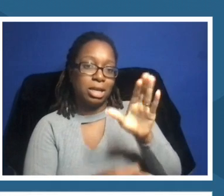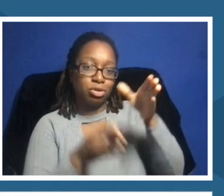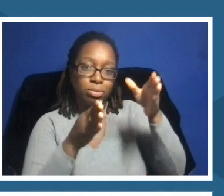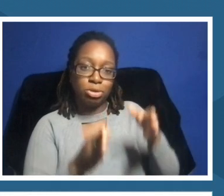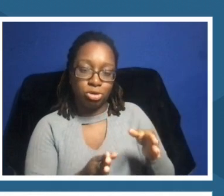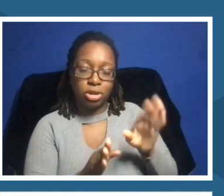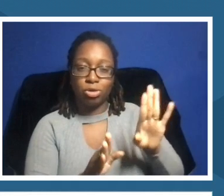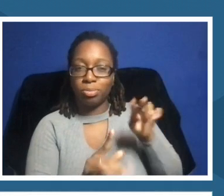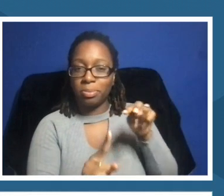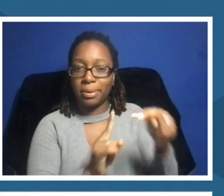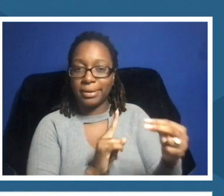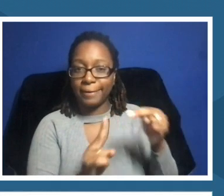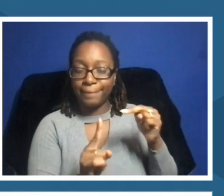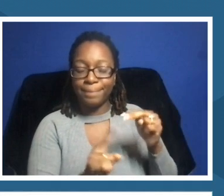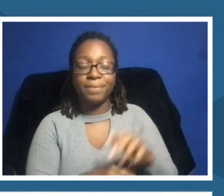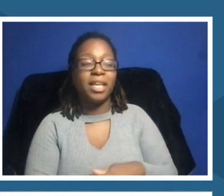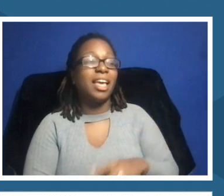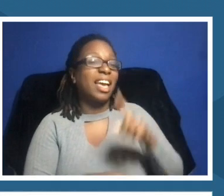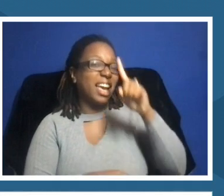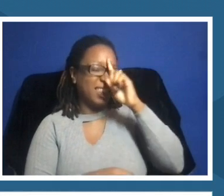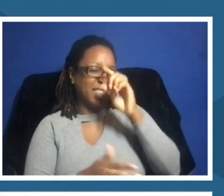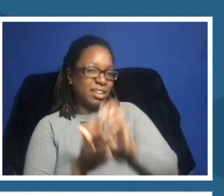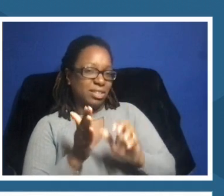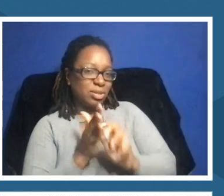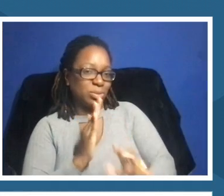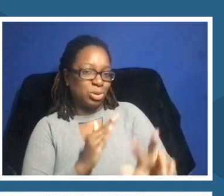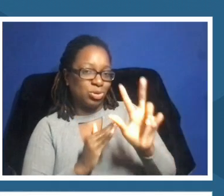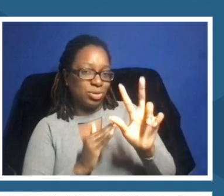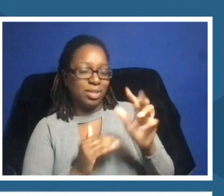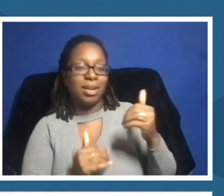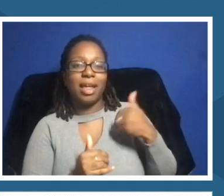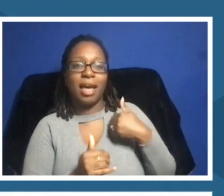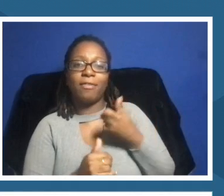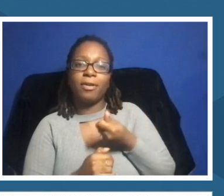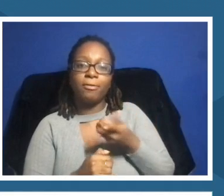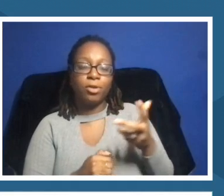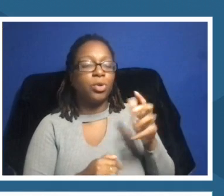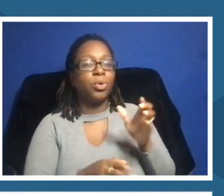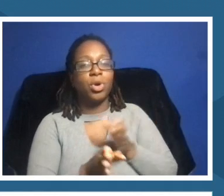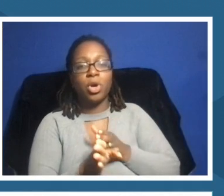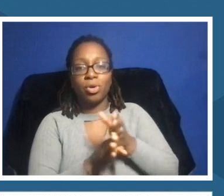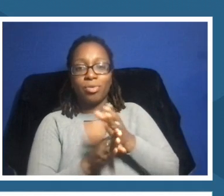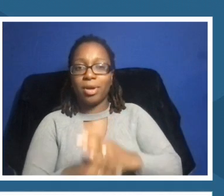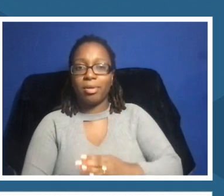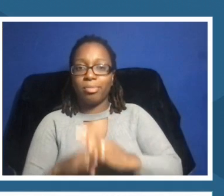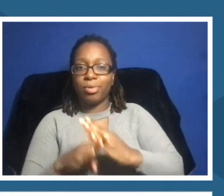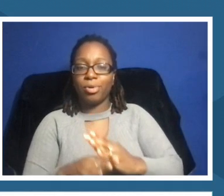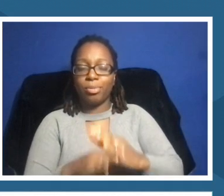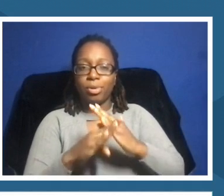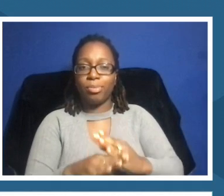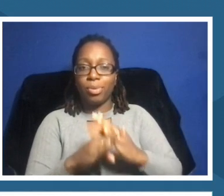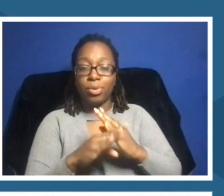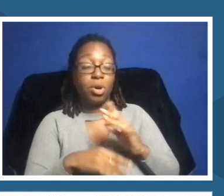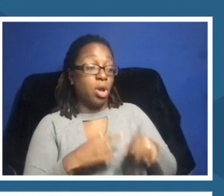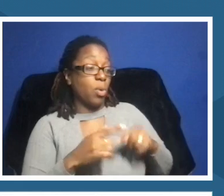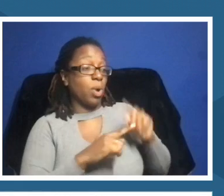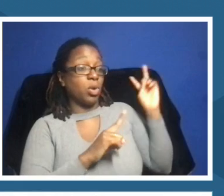saw was chapter three it was divided by common career milestones from applying to the first job all the way to her